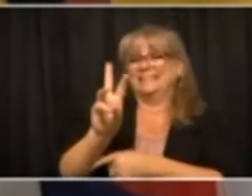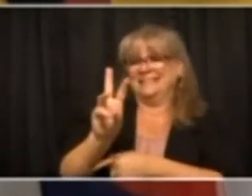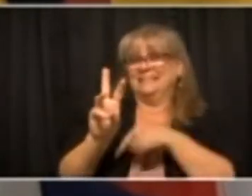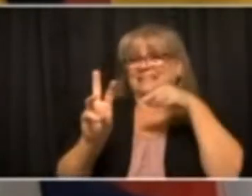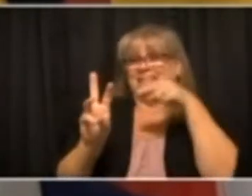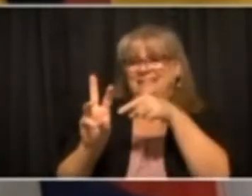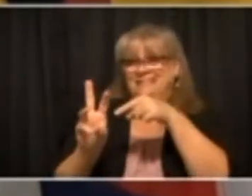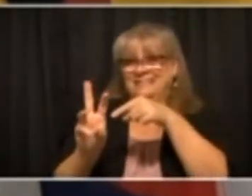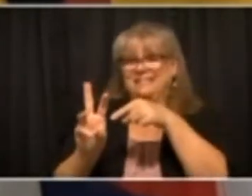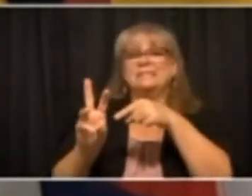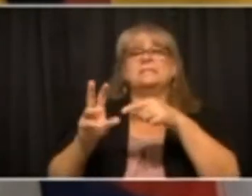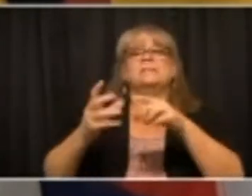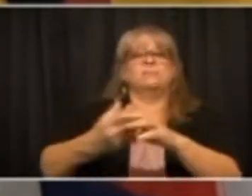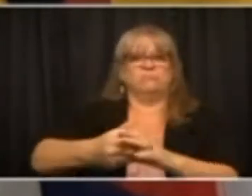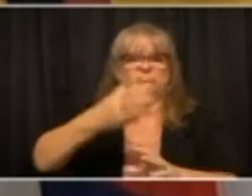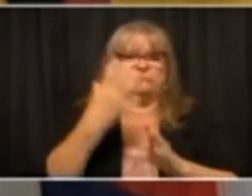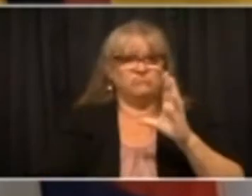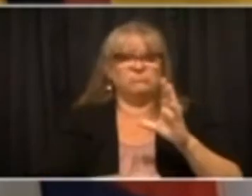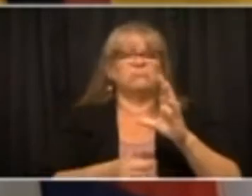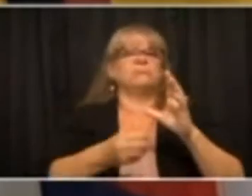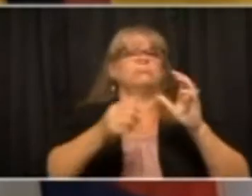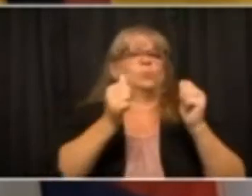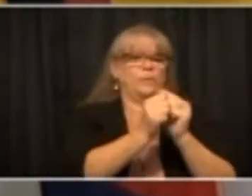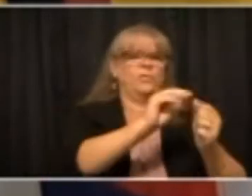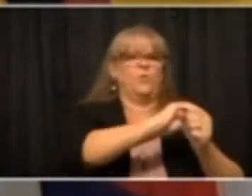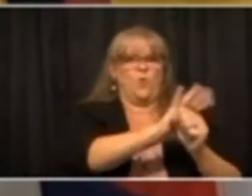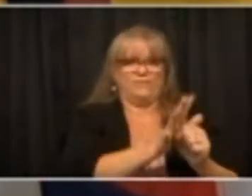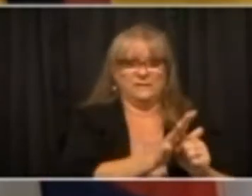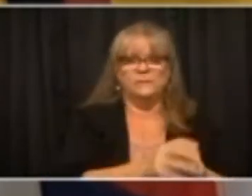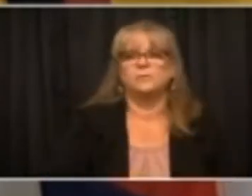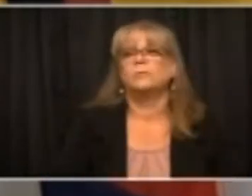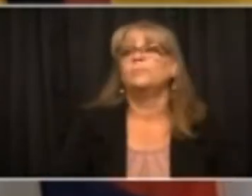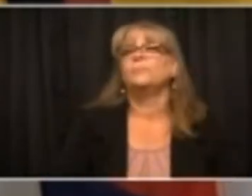solemnly remember everyone that we've lost